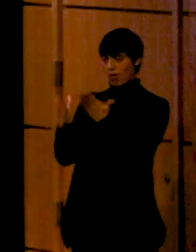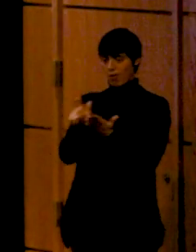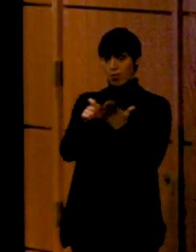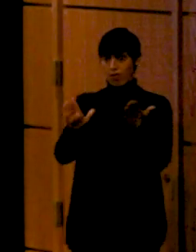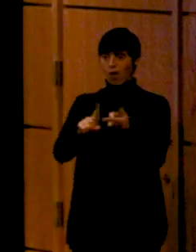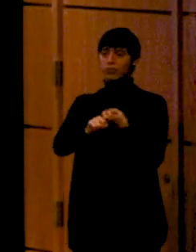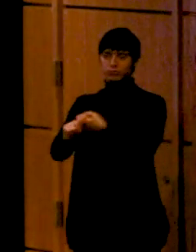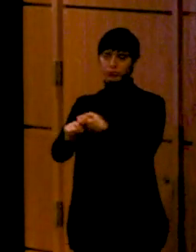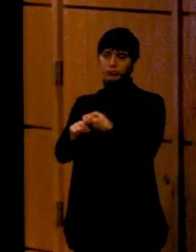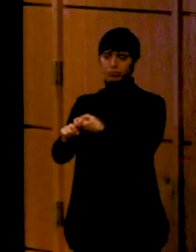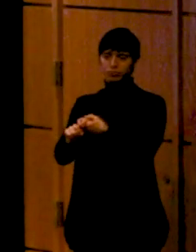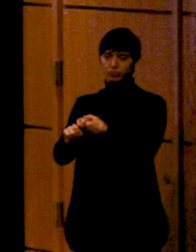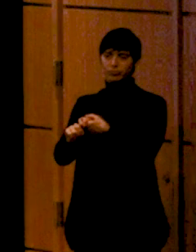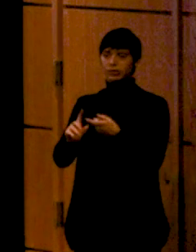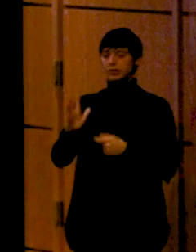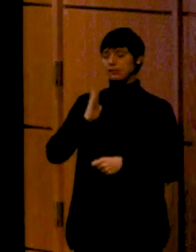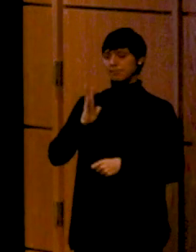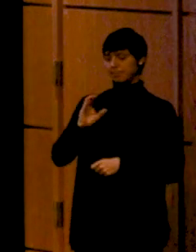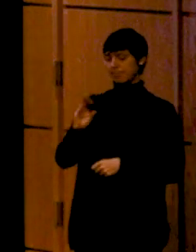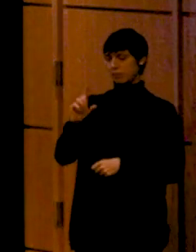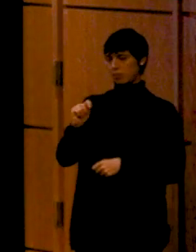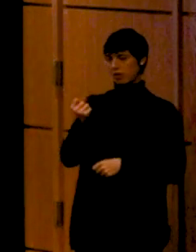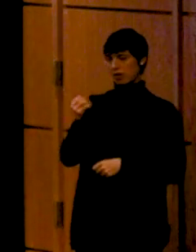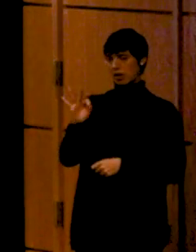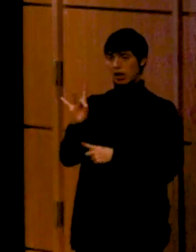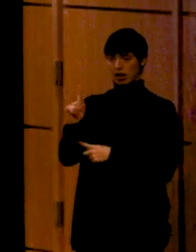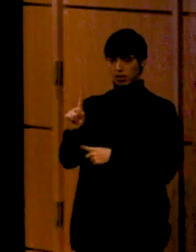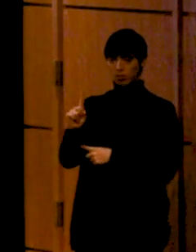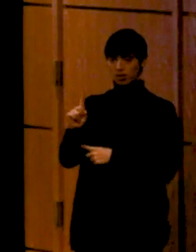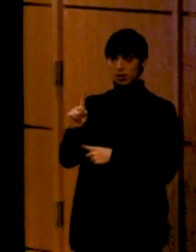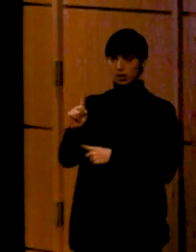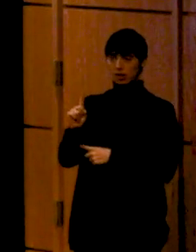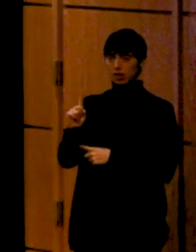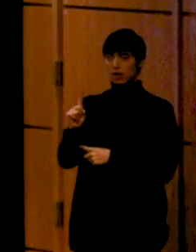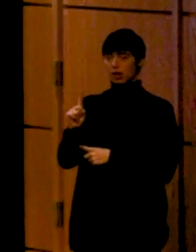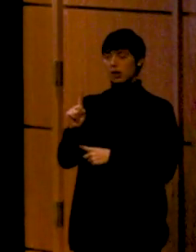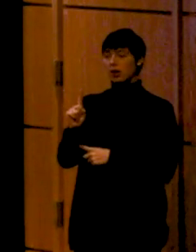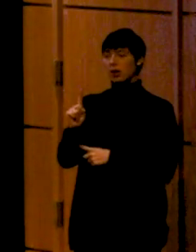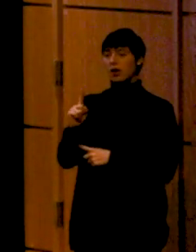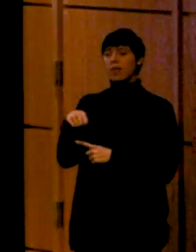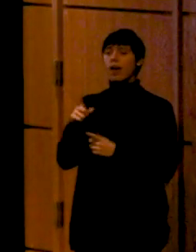And in October of 1981, they managed to finagle an early pass into the red zone.